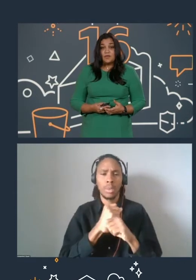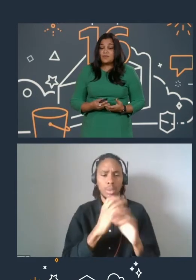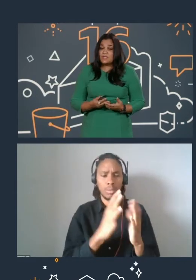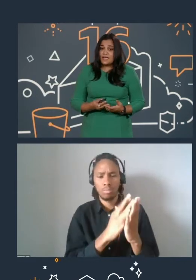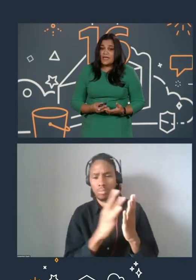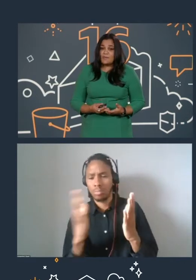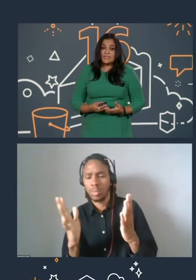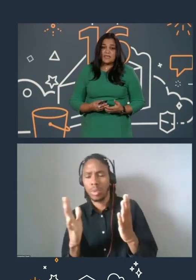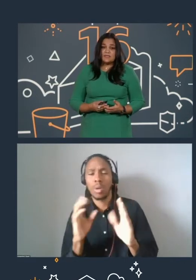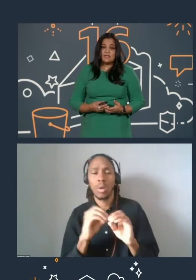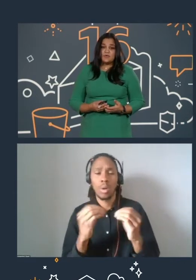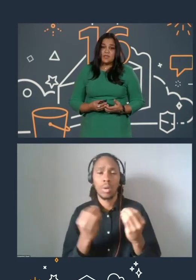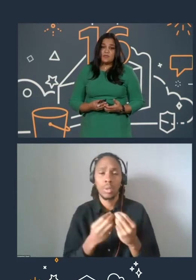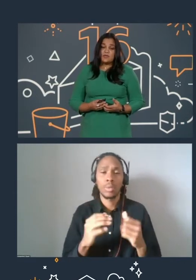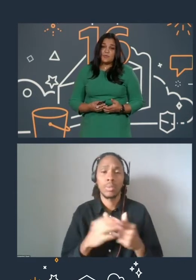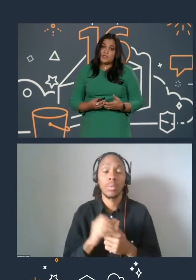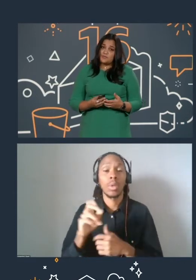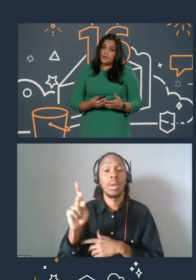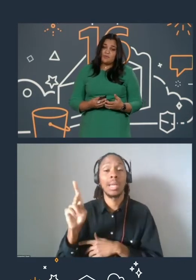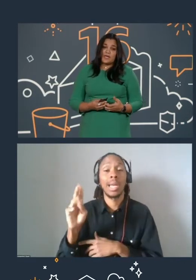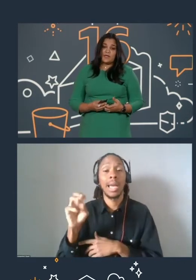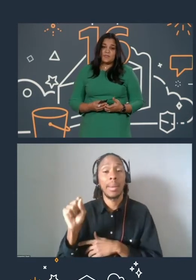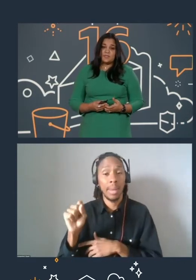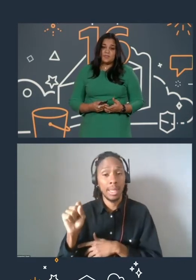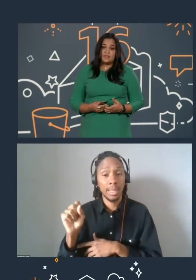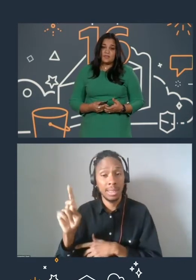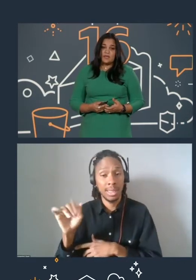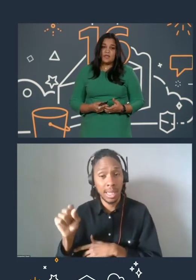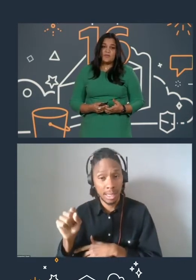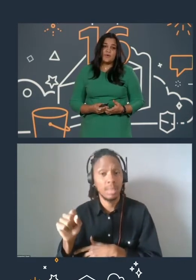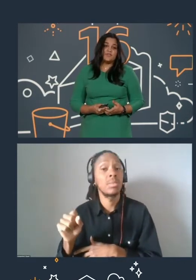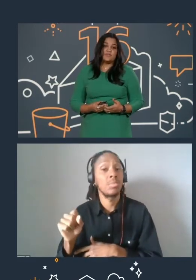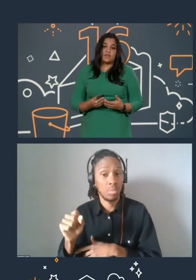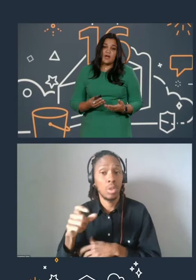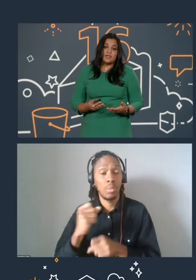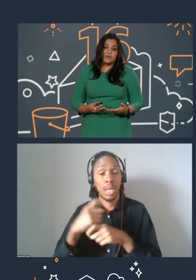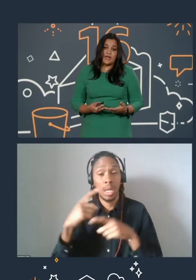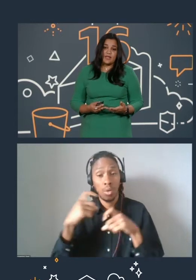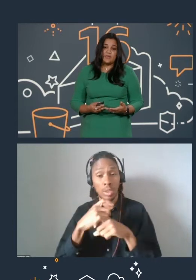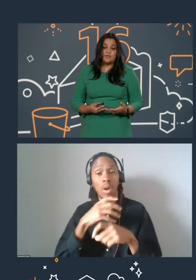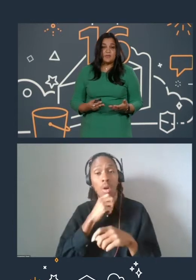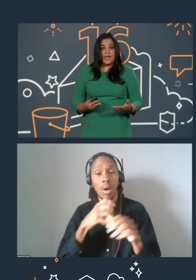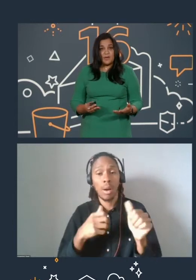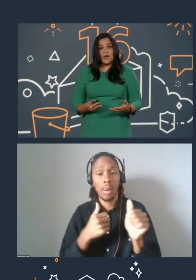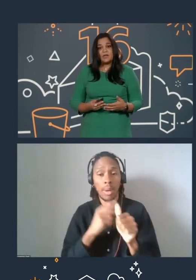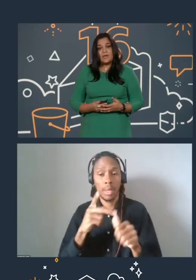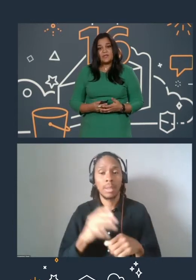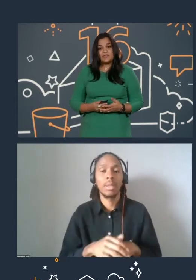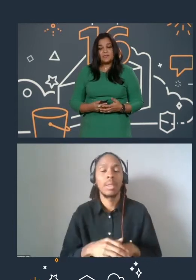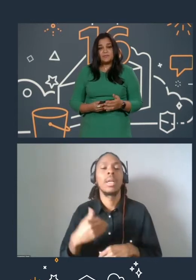You use KMS keys to enable encryption of your own backups. And of course, there's audit tracking using Backup Audit Manager.